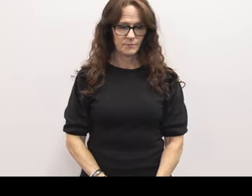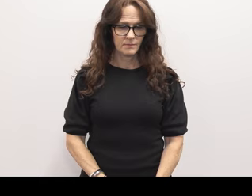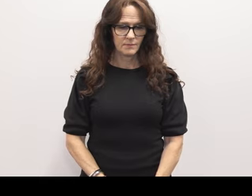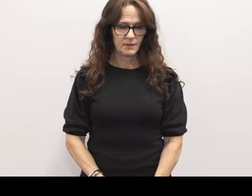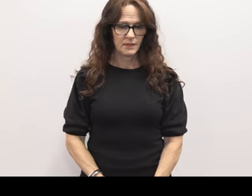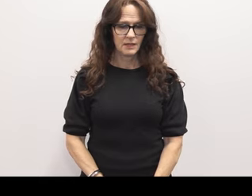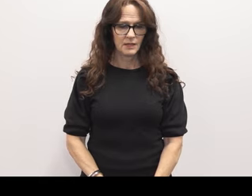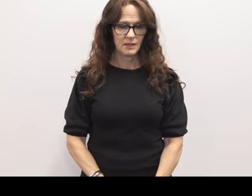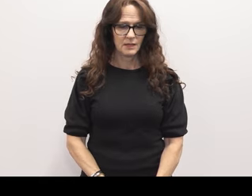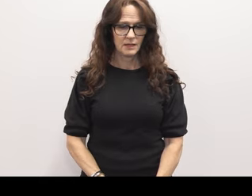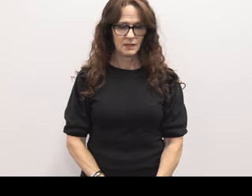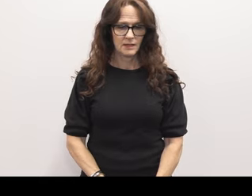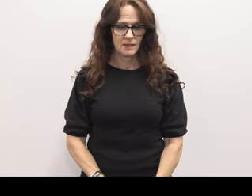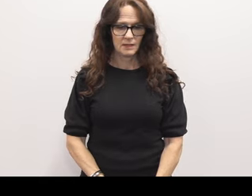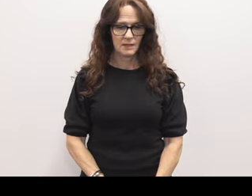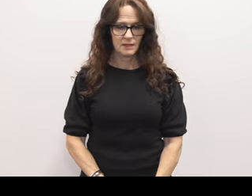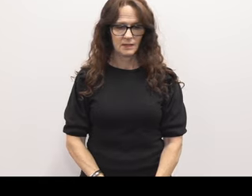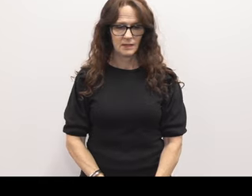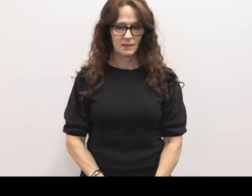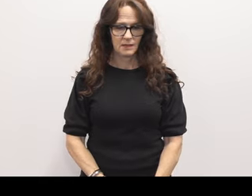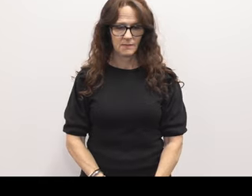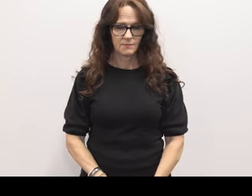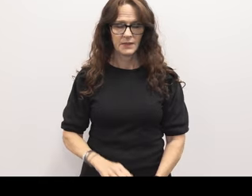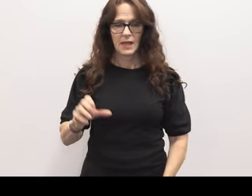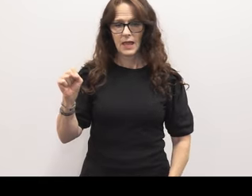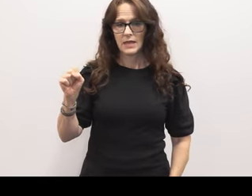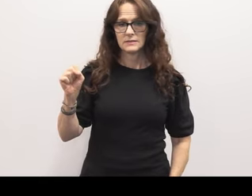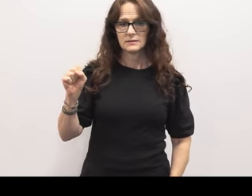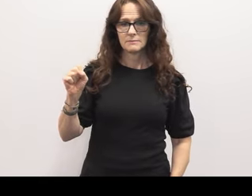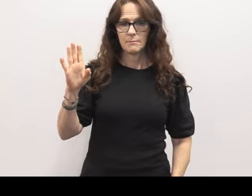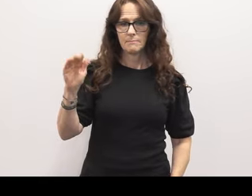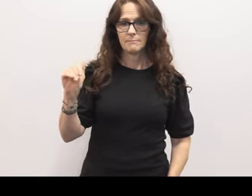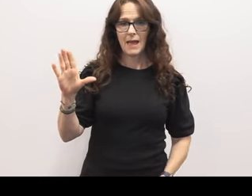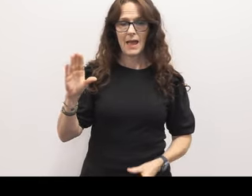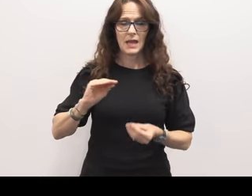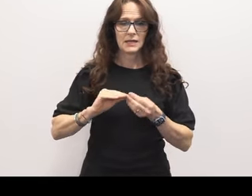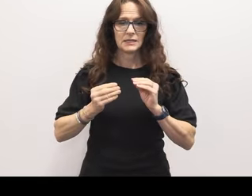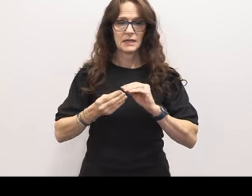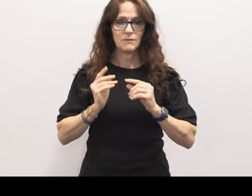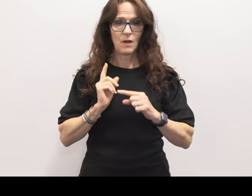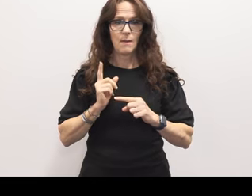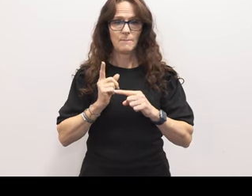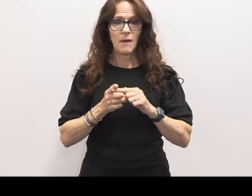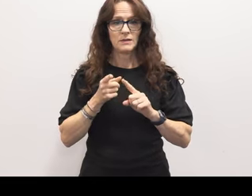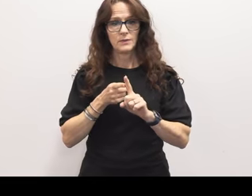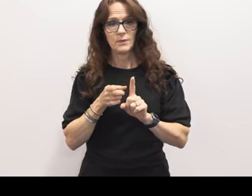And also with our SPAC data in middle school, we did have a positive outlier in this data,